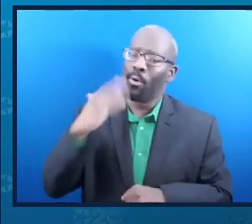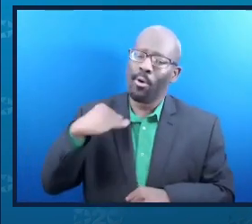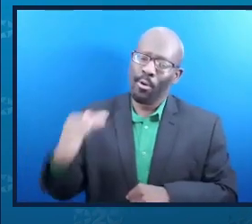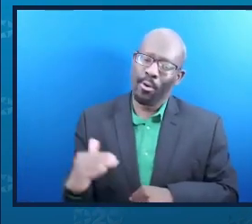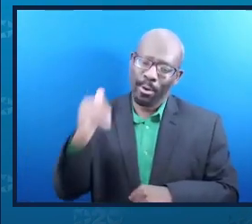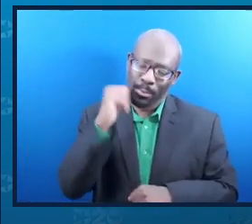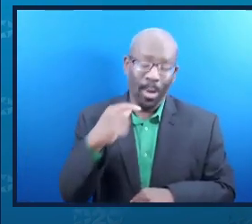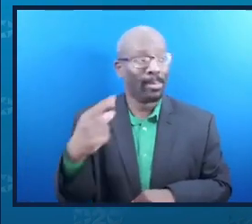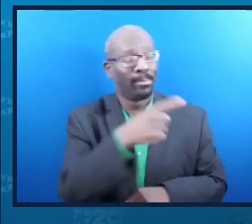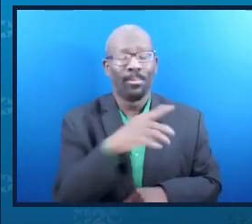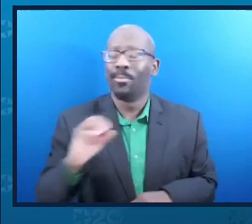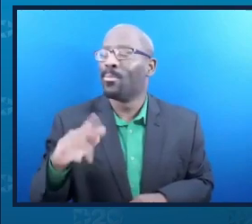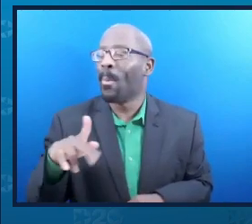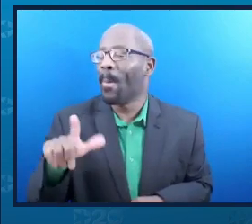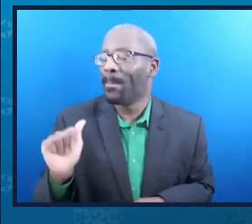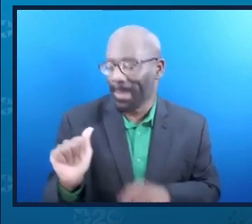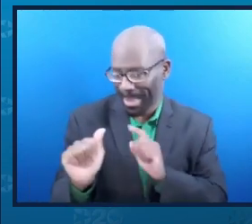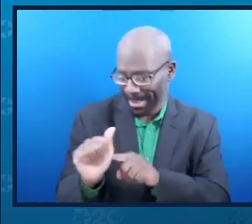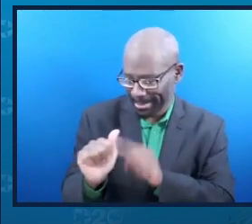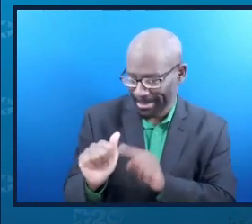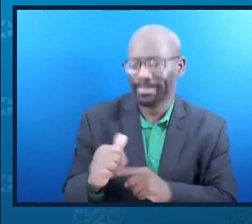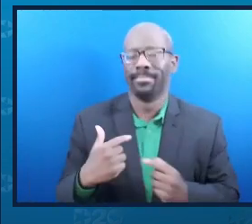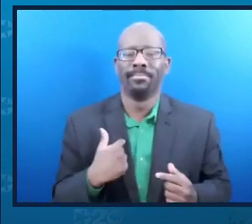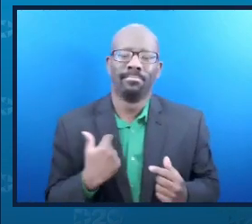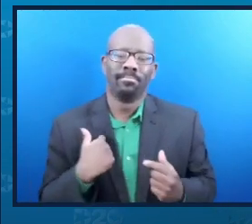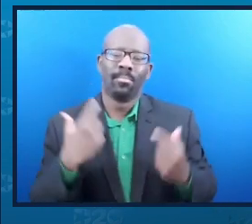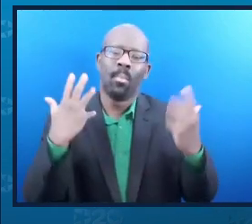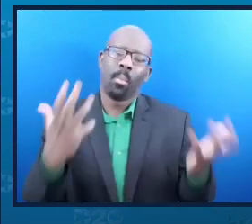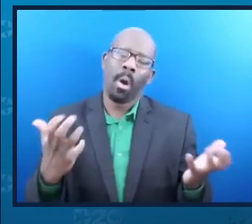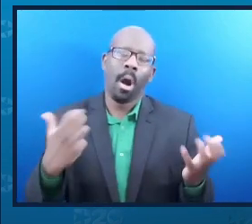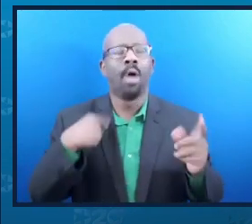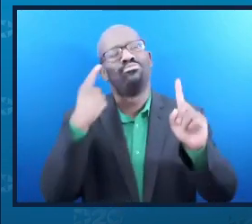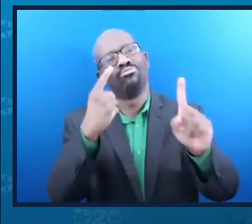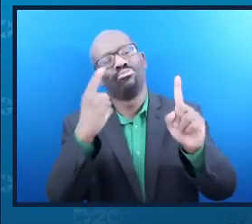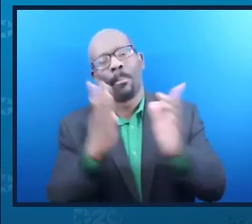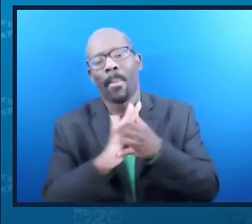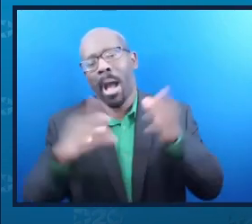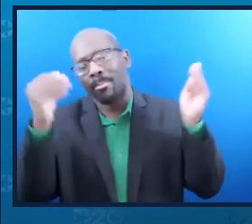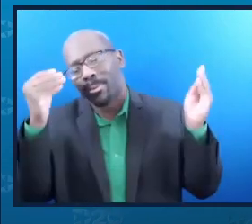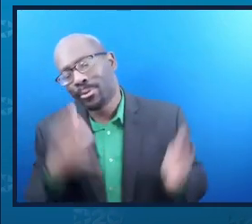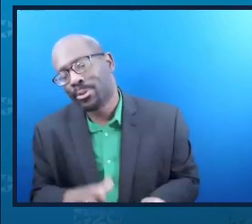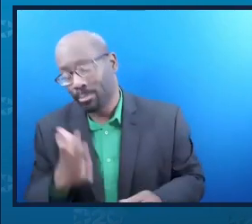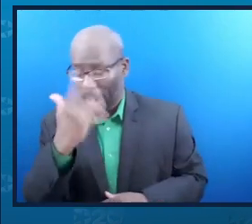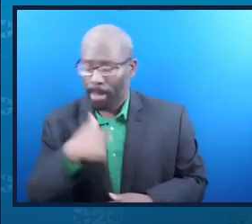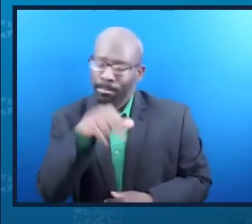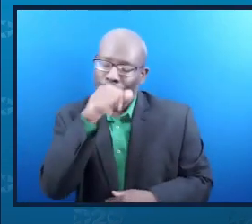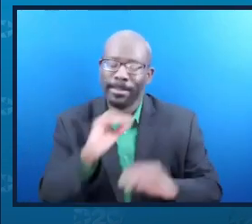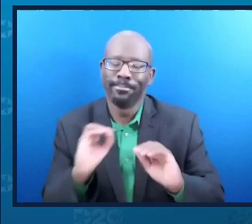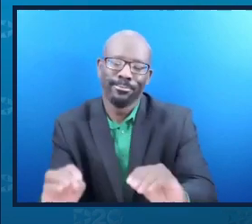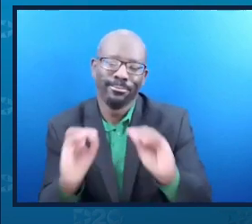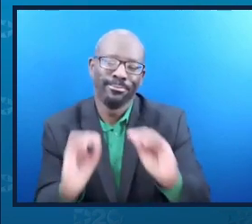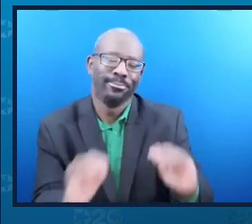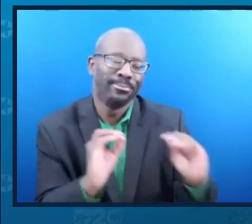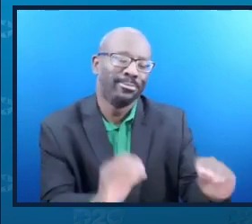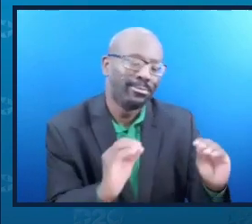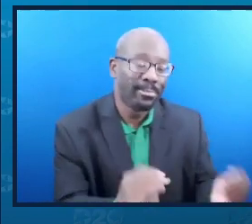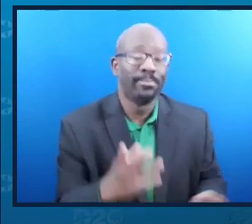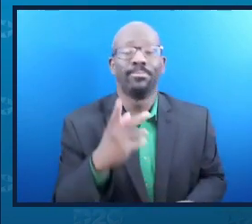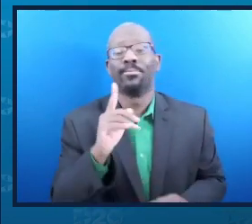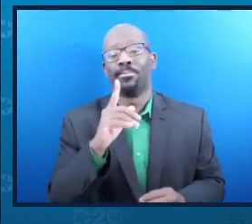THE WORLD WAS TO BE A TEACHER. AND I MADE IT, I LOVED TEACHING.